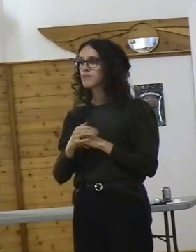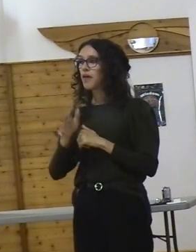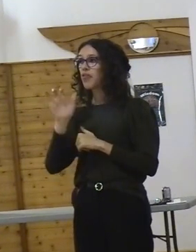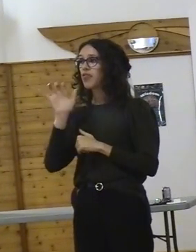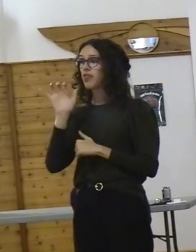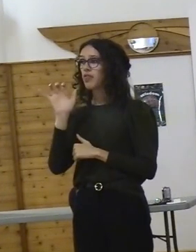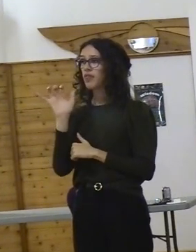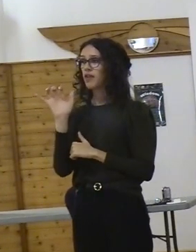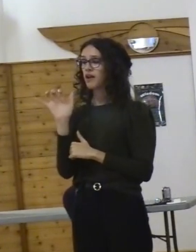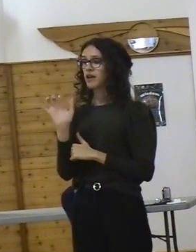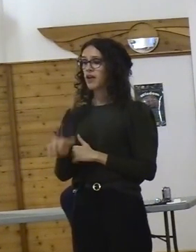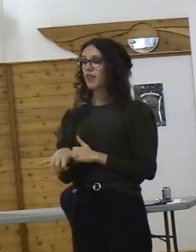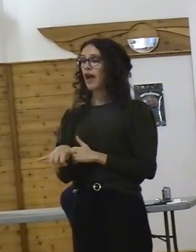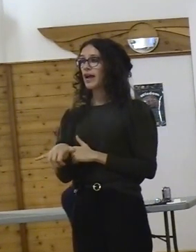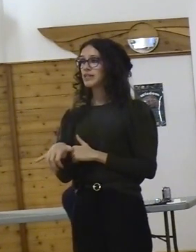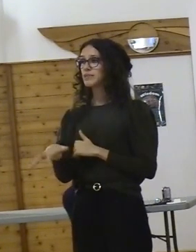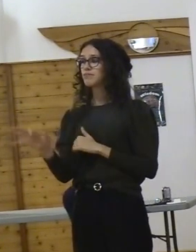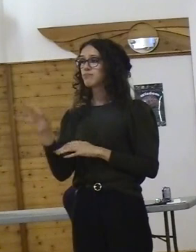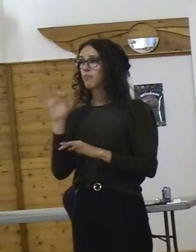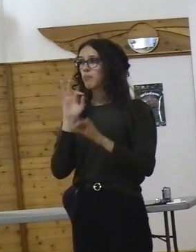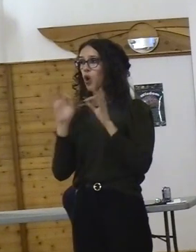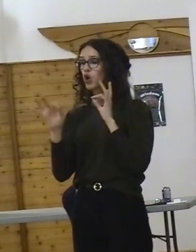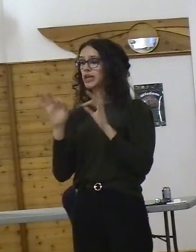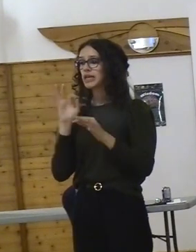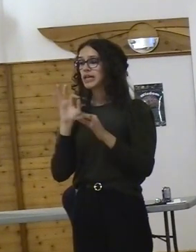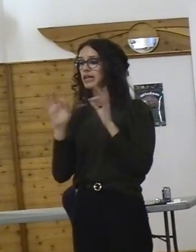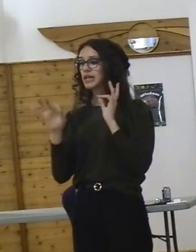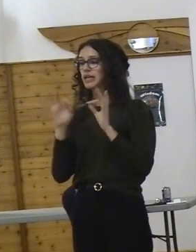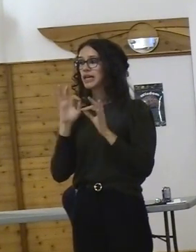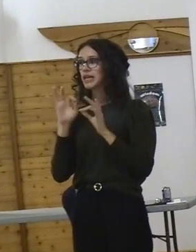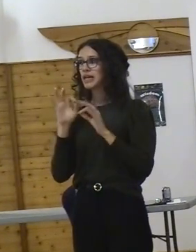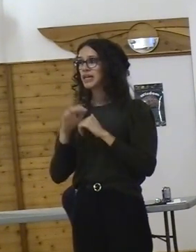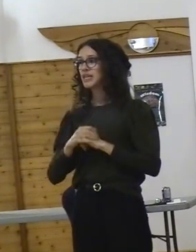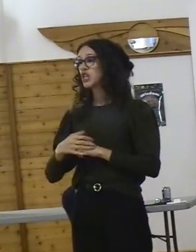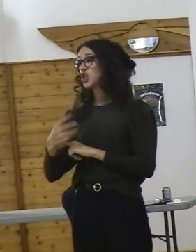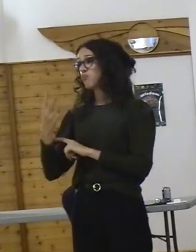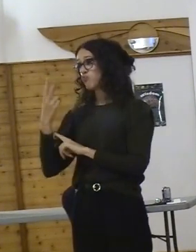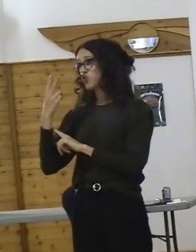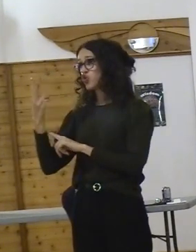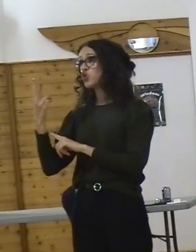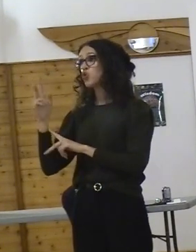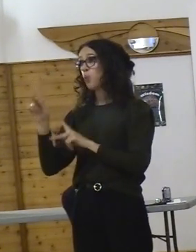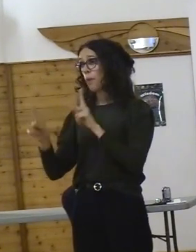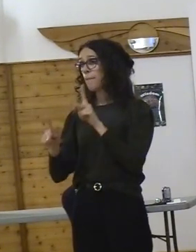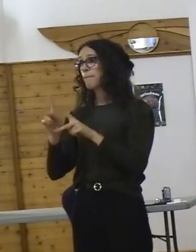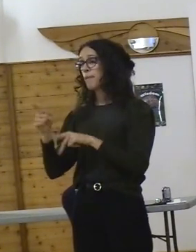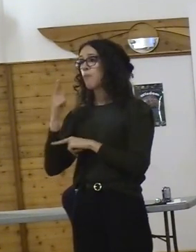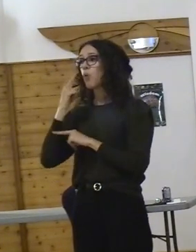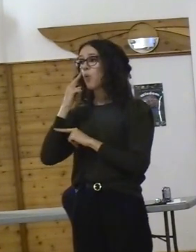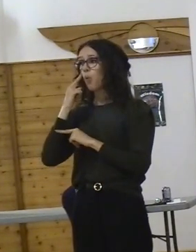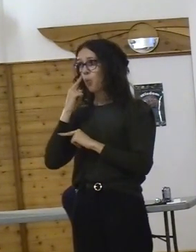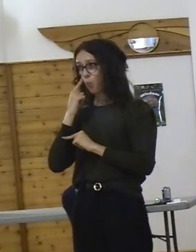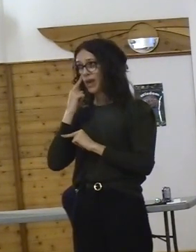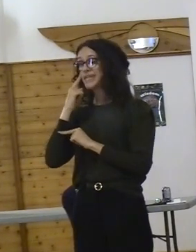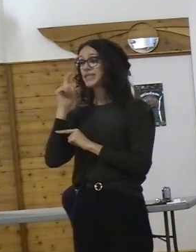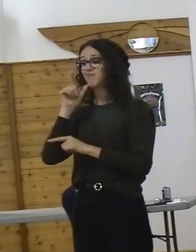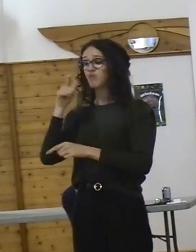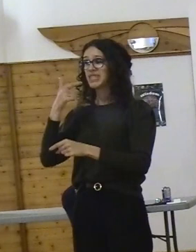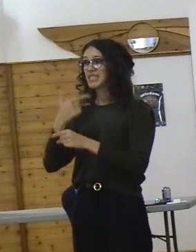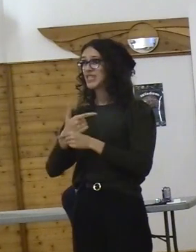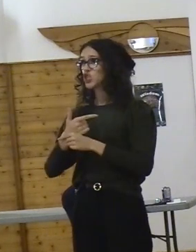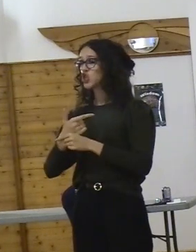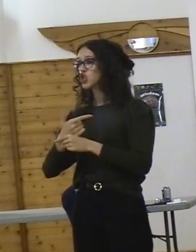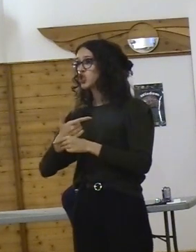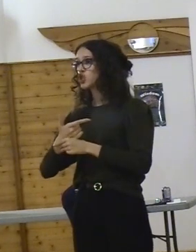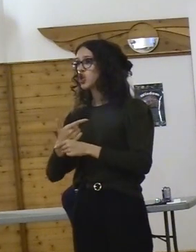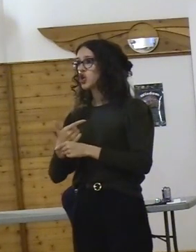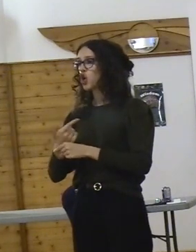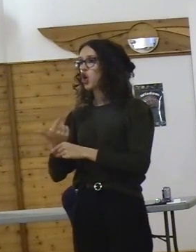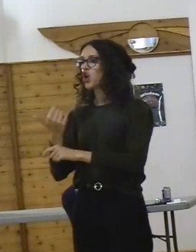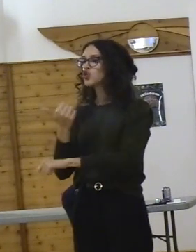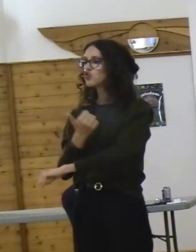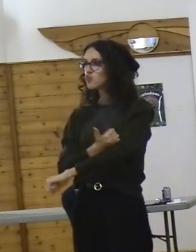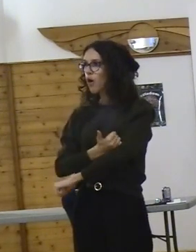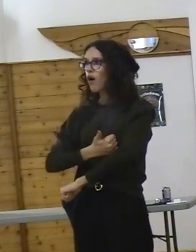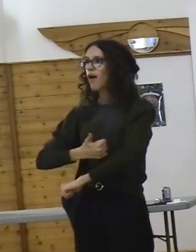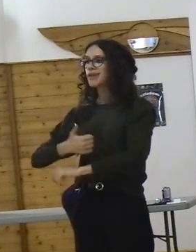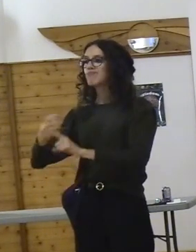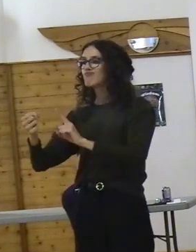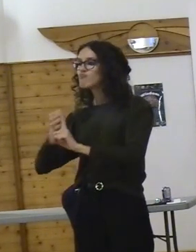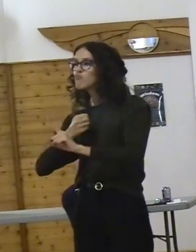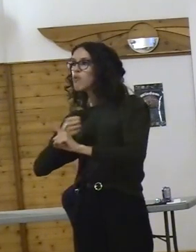That witness, my sister getting drugged and raped and beaten and thrown on the street.